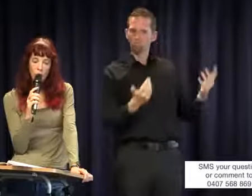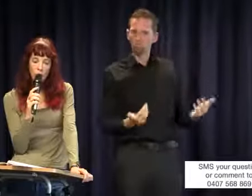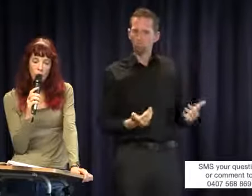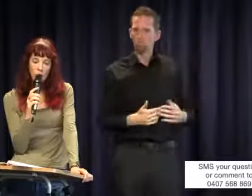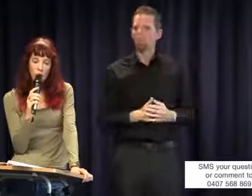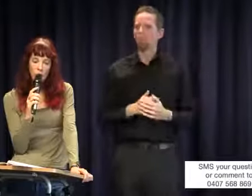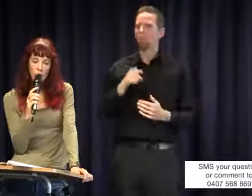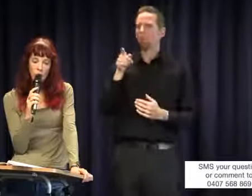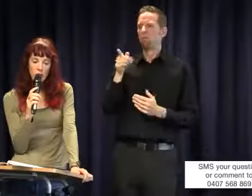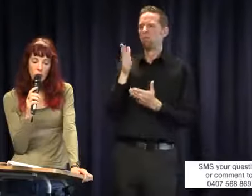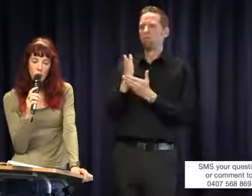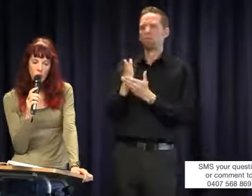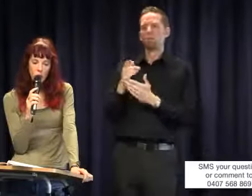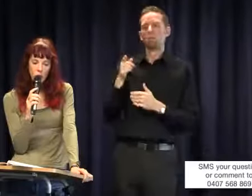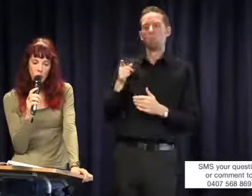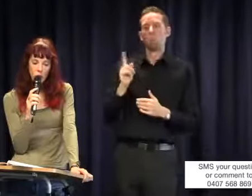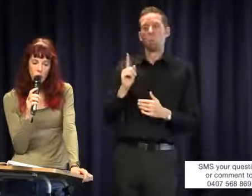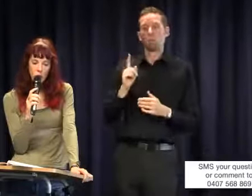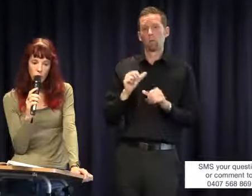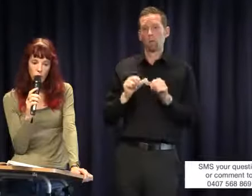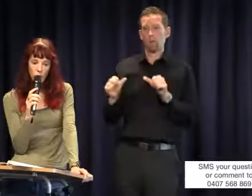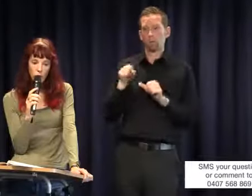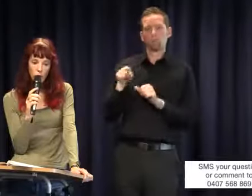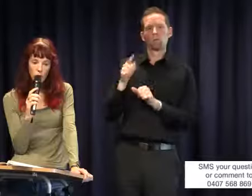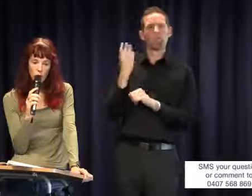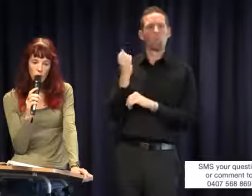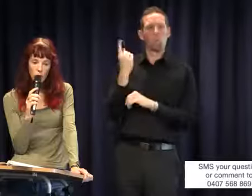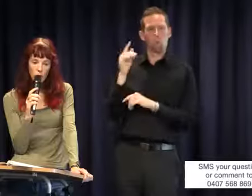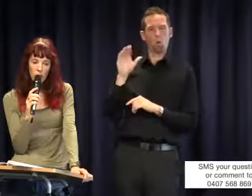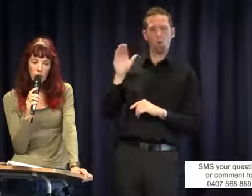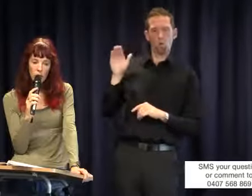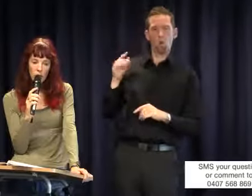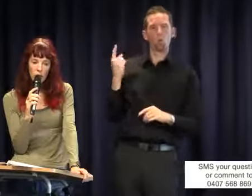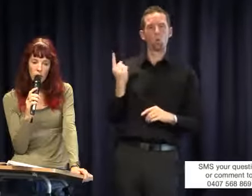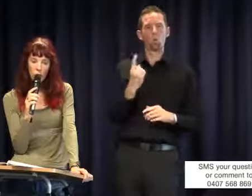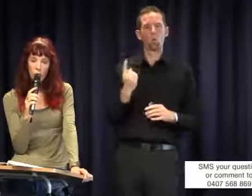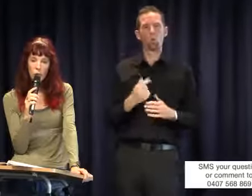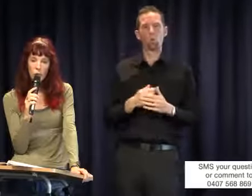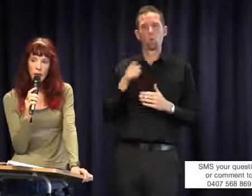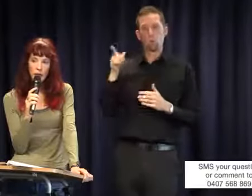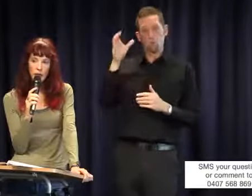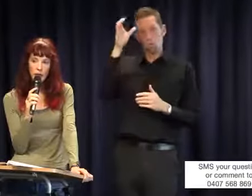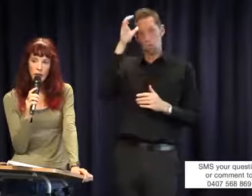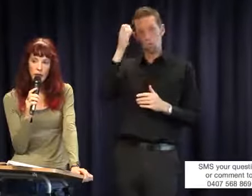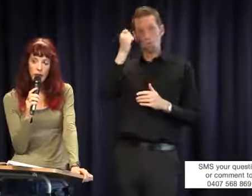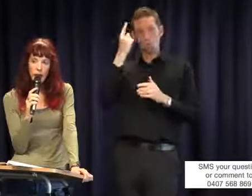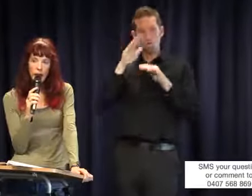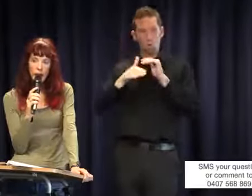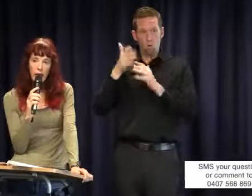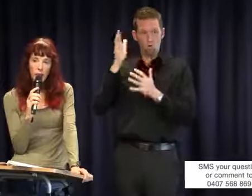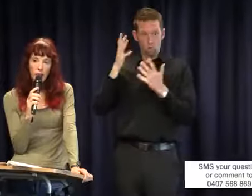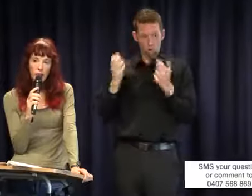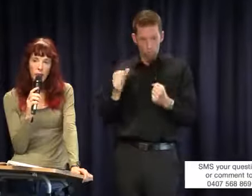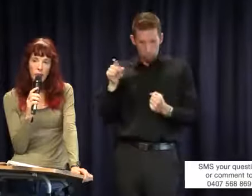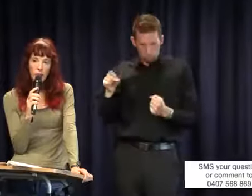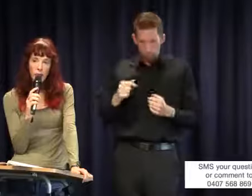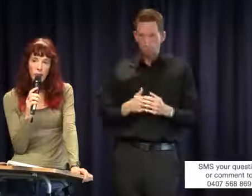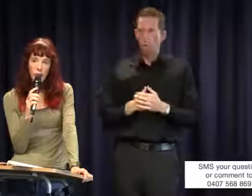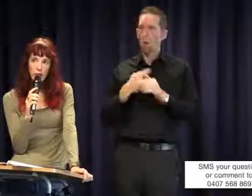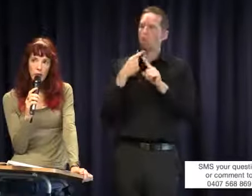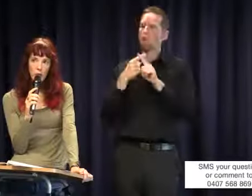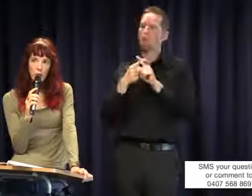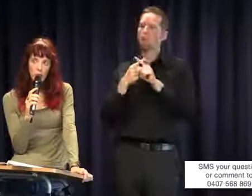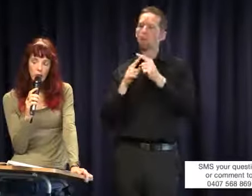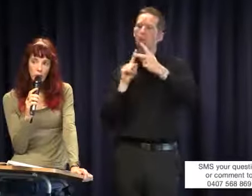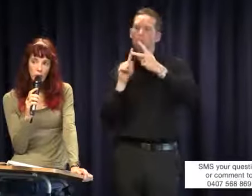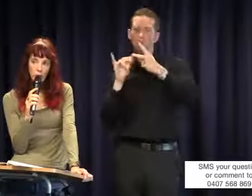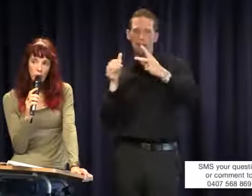need is one of those people who is knowledgeable about Auslan and maybe even a deaf linguistic